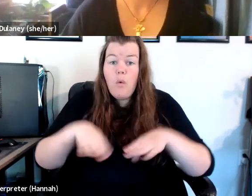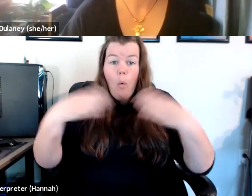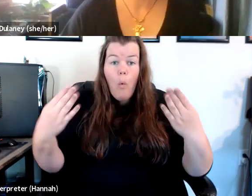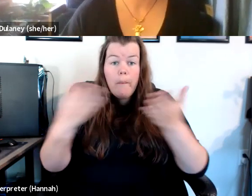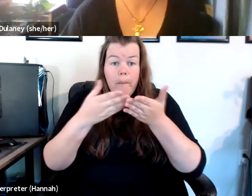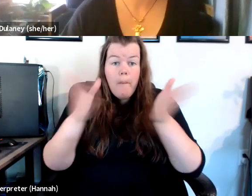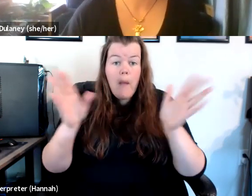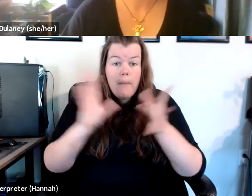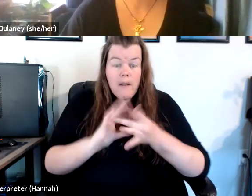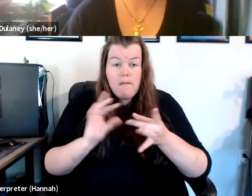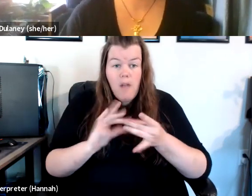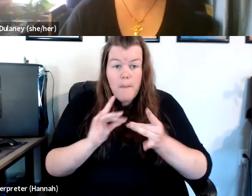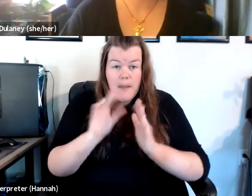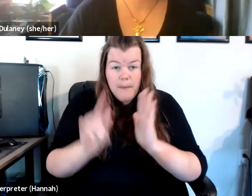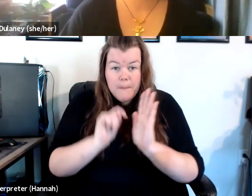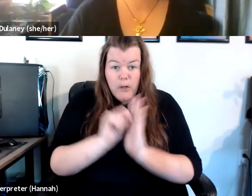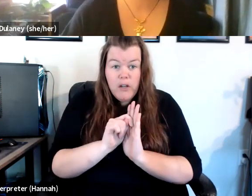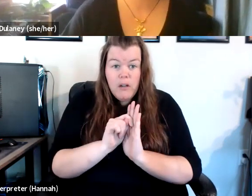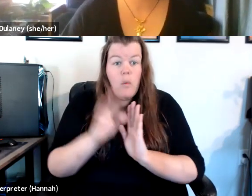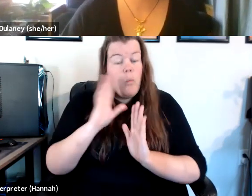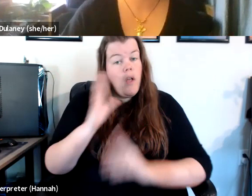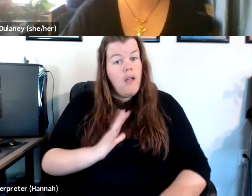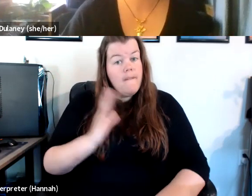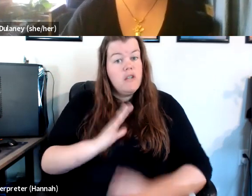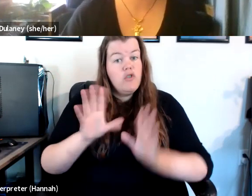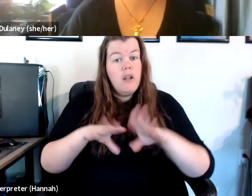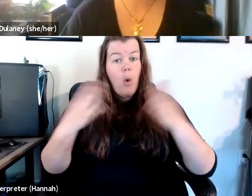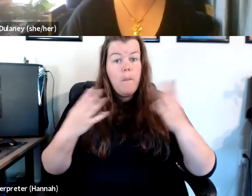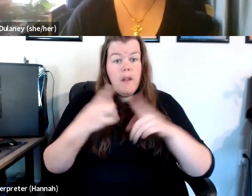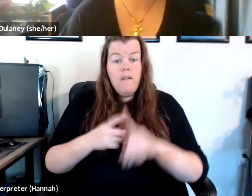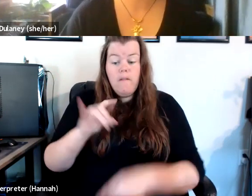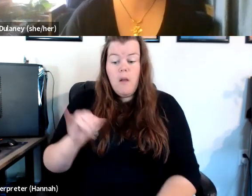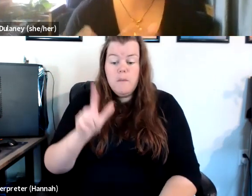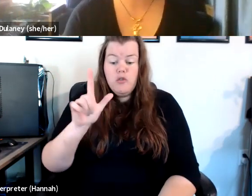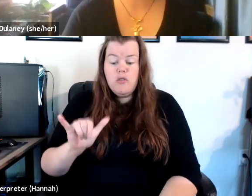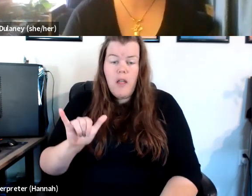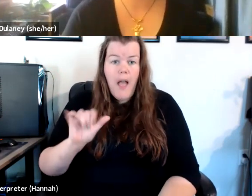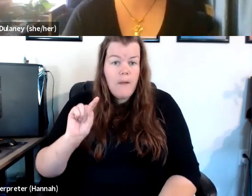The public comments will officially be open from July 1 through July 31. But you all are already